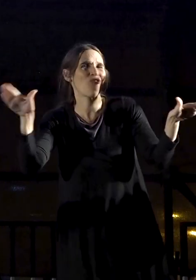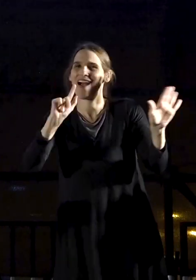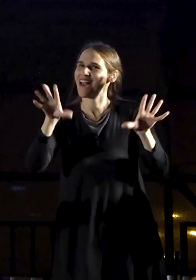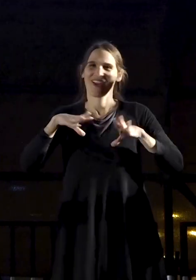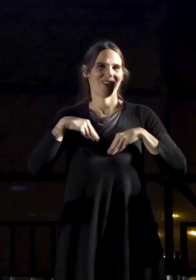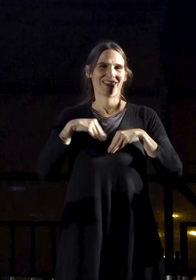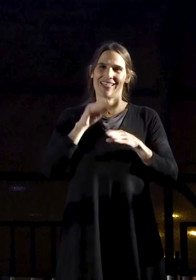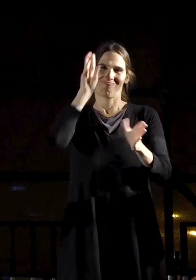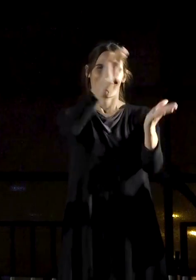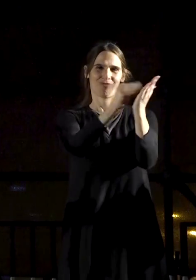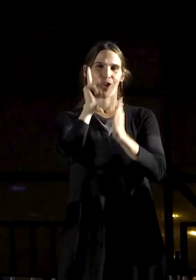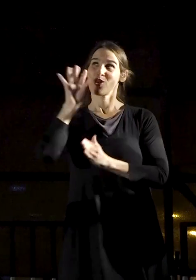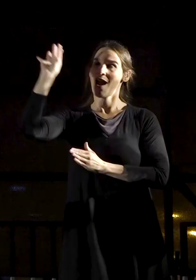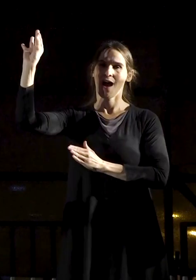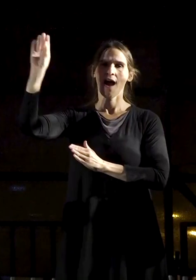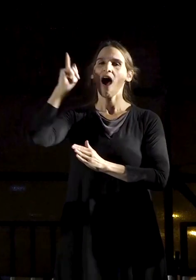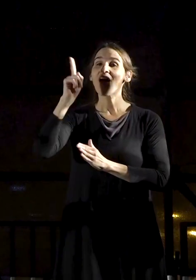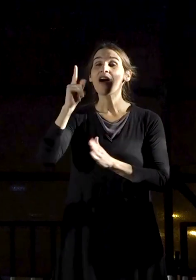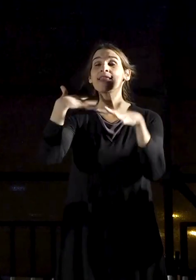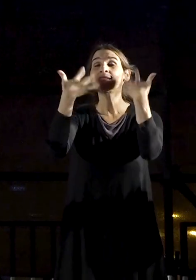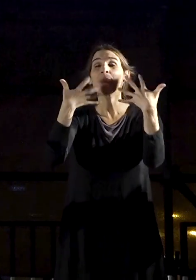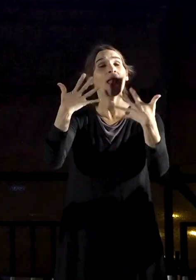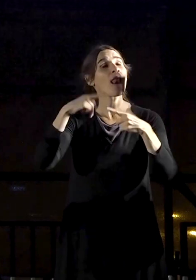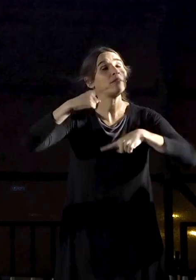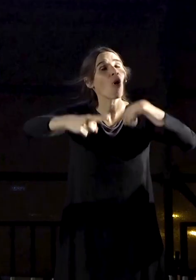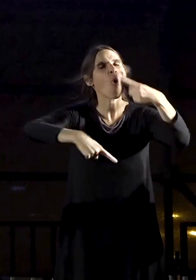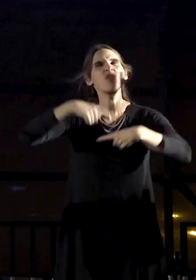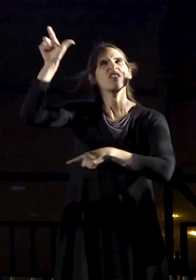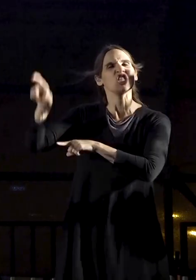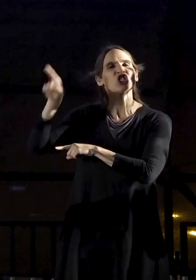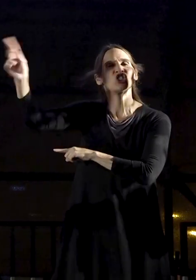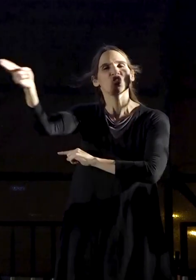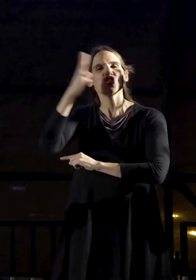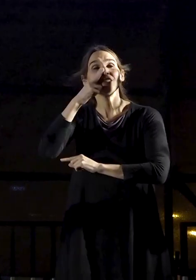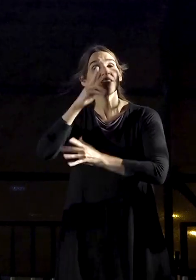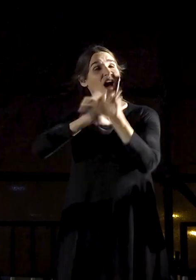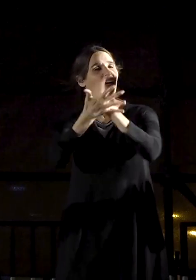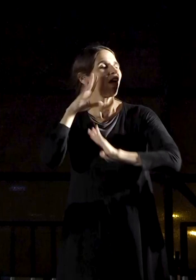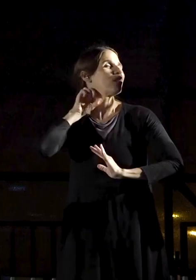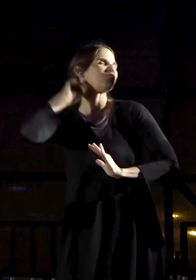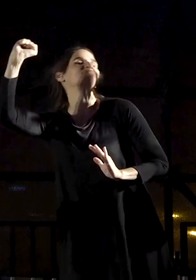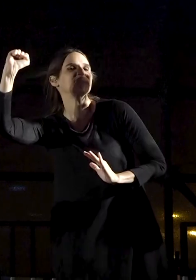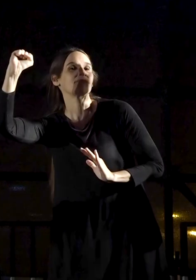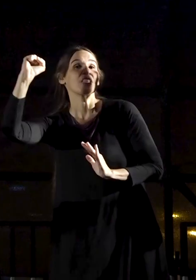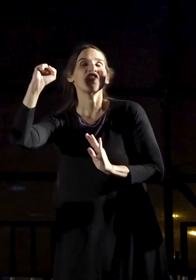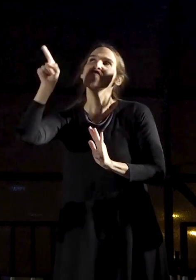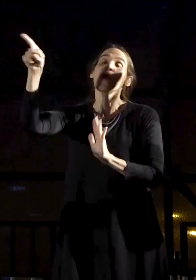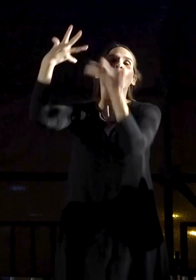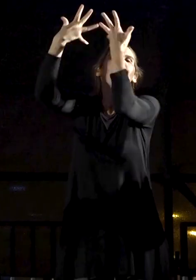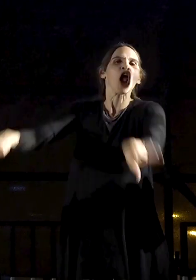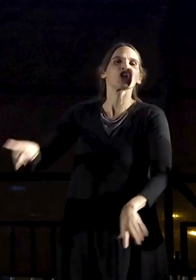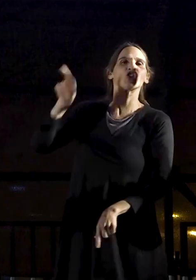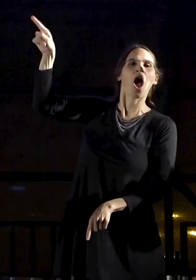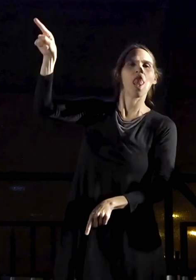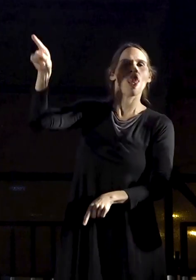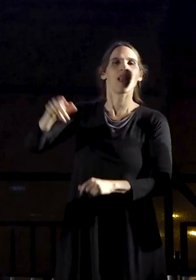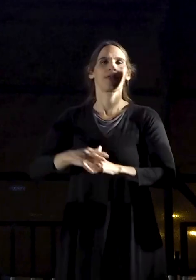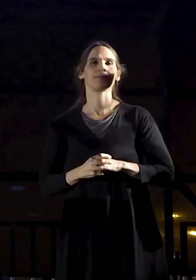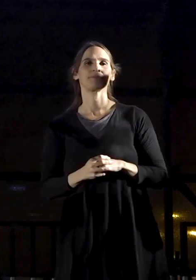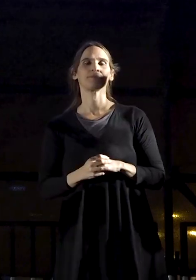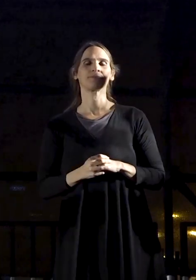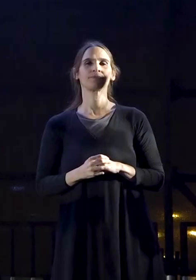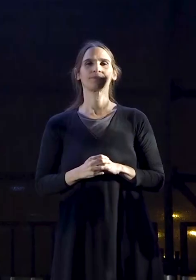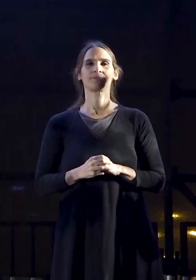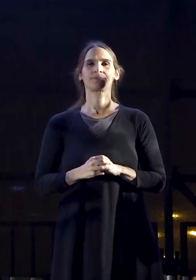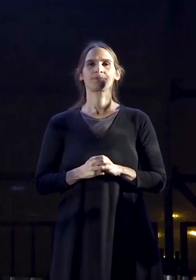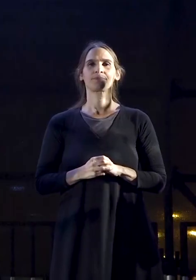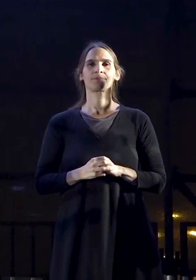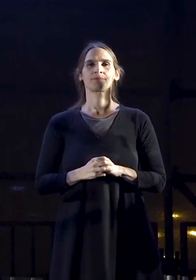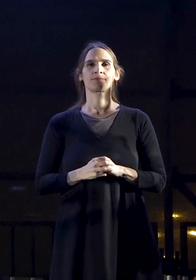But we will tell future generations about the man who tried to enslave us – and failed!